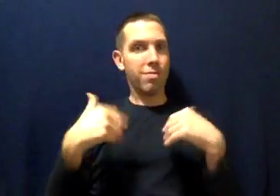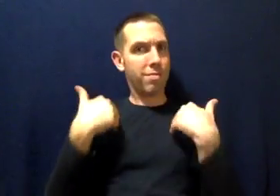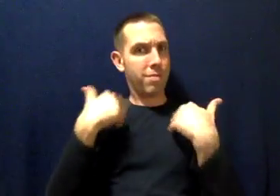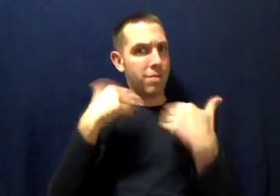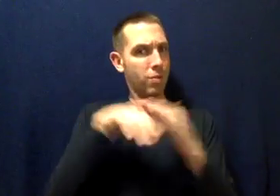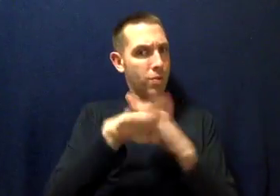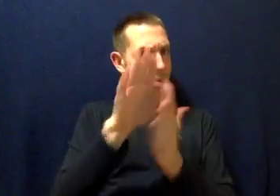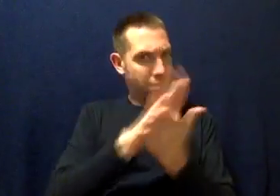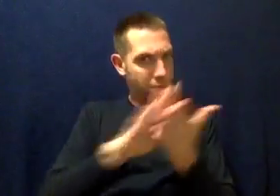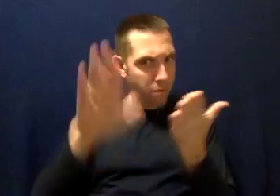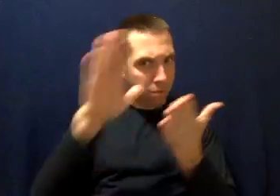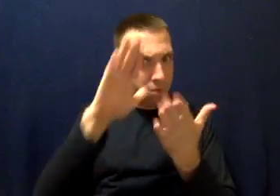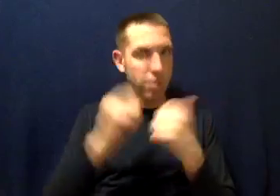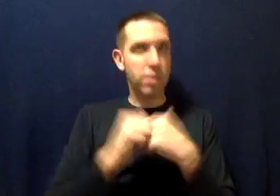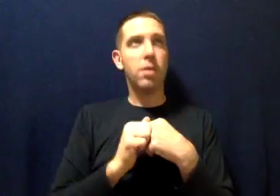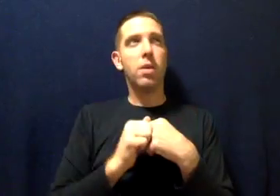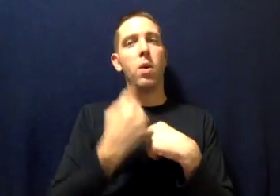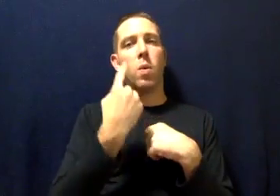There was a young person starting college